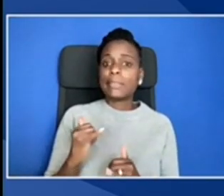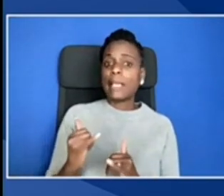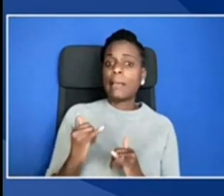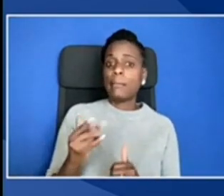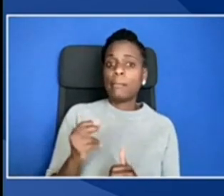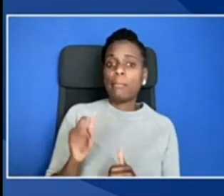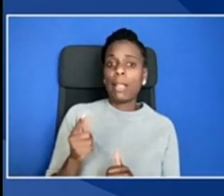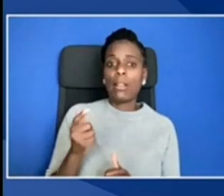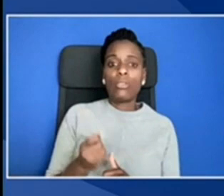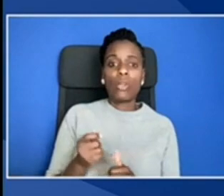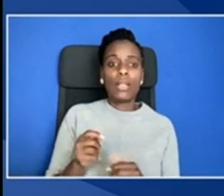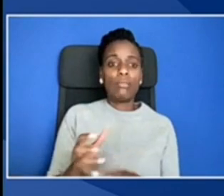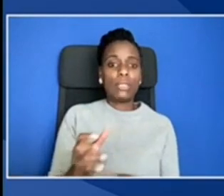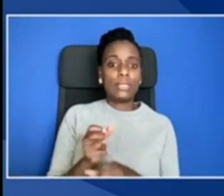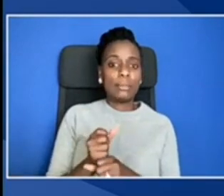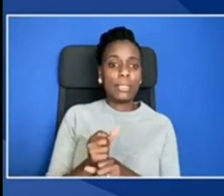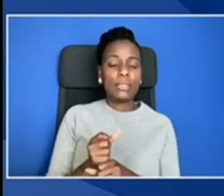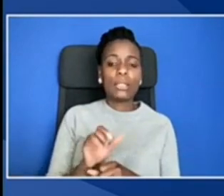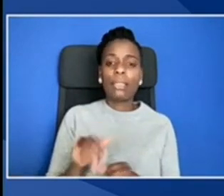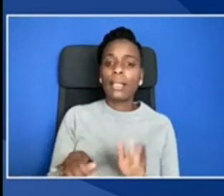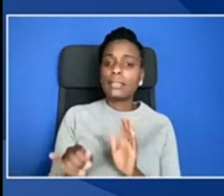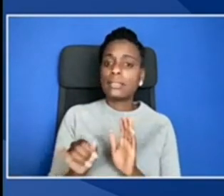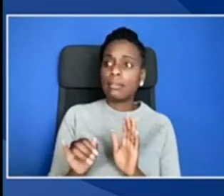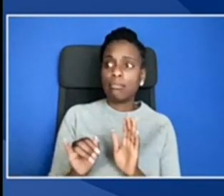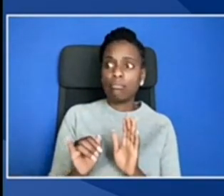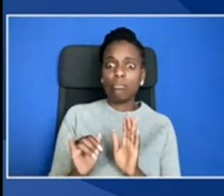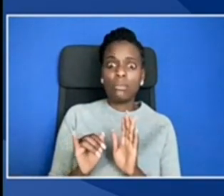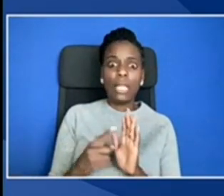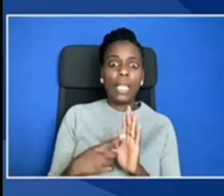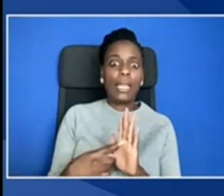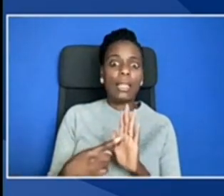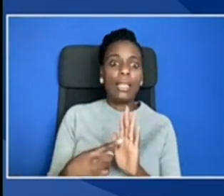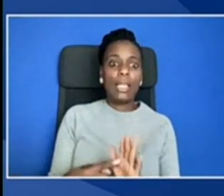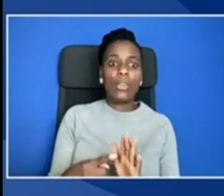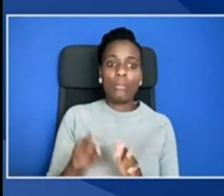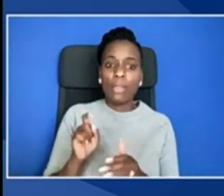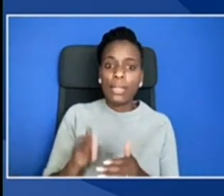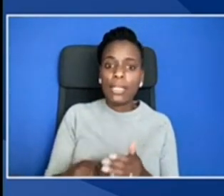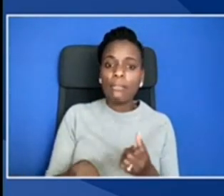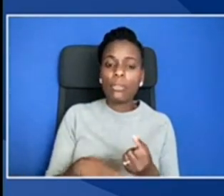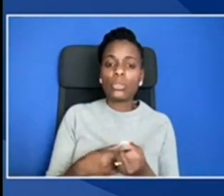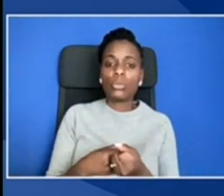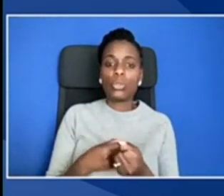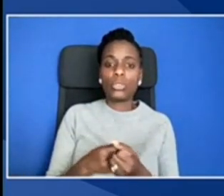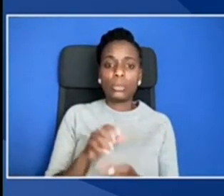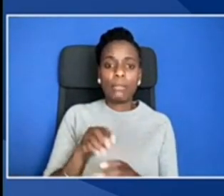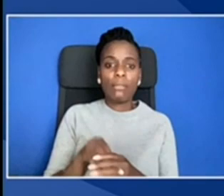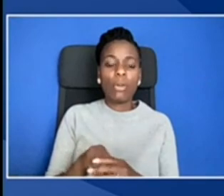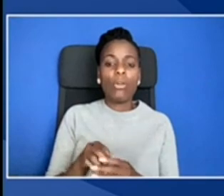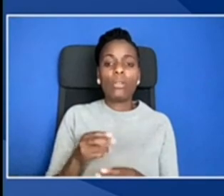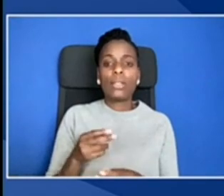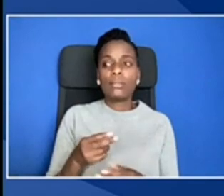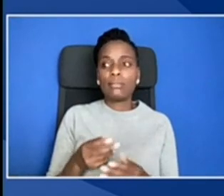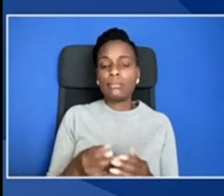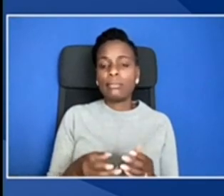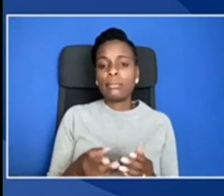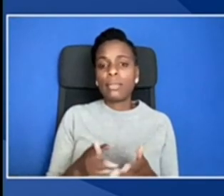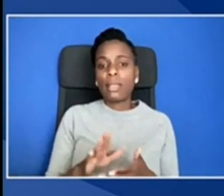indicator for the need or support to be in higher education, I think that if there has already been a standard that has been